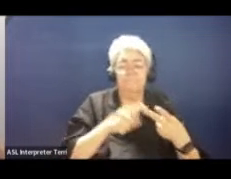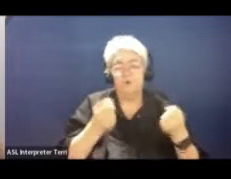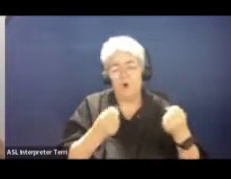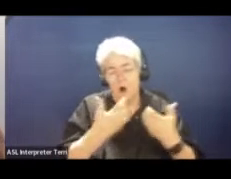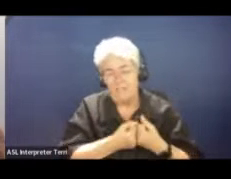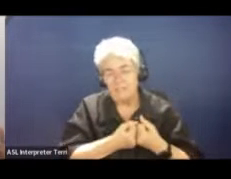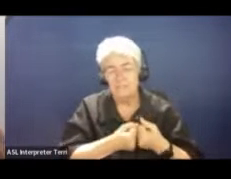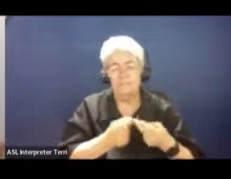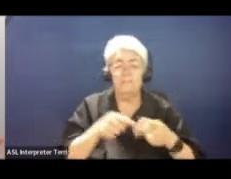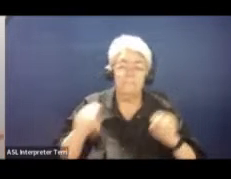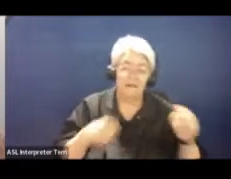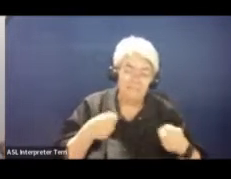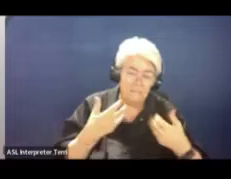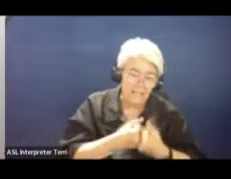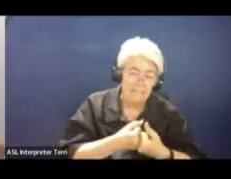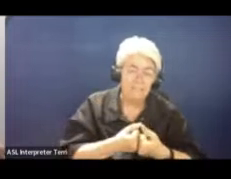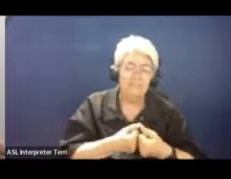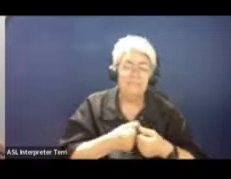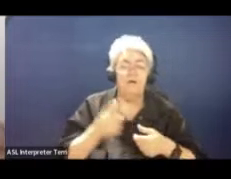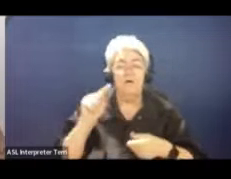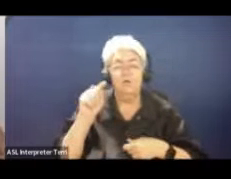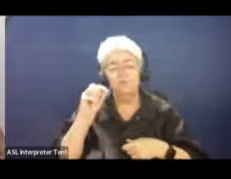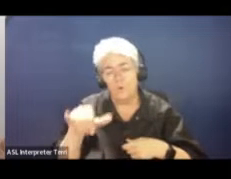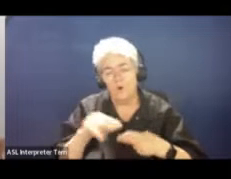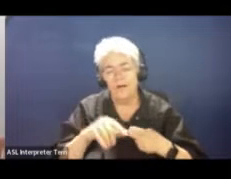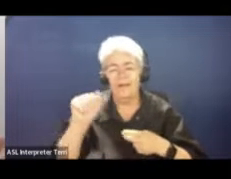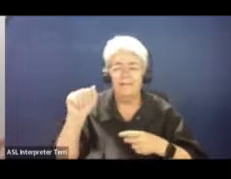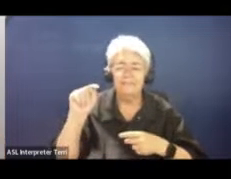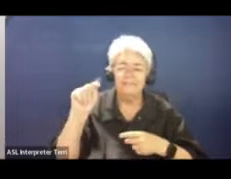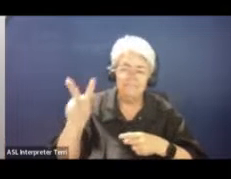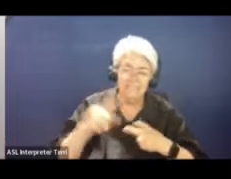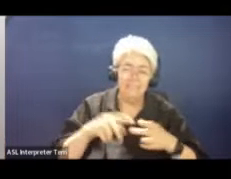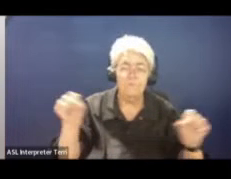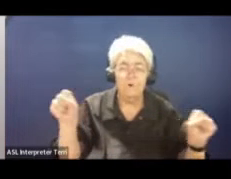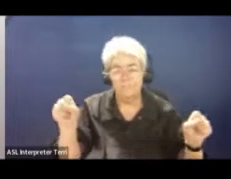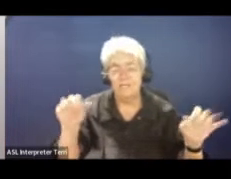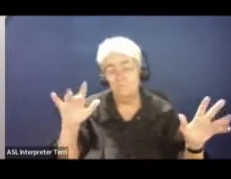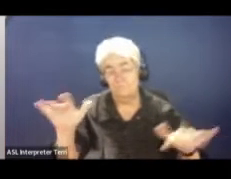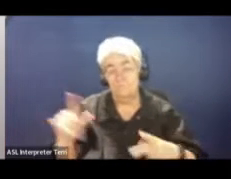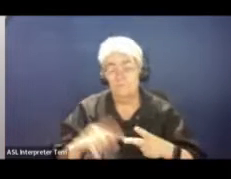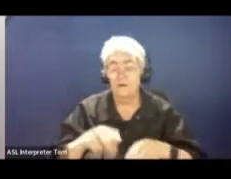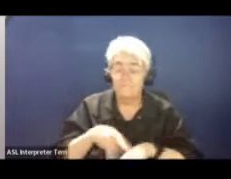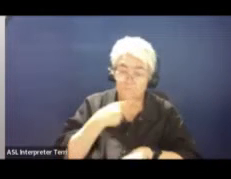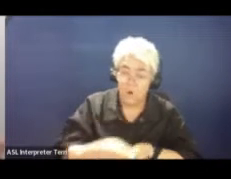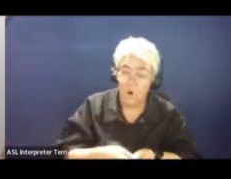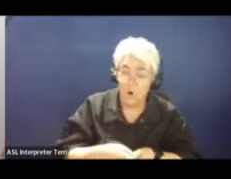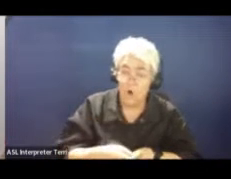and bike accidents, toys, ATVs, motorcycles, things of that nature, to falls, playground